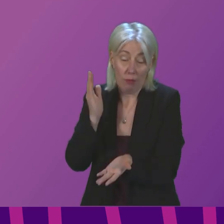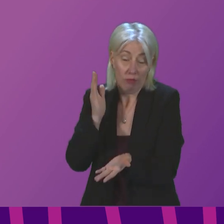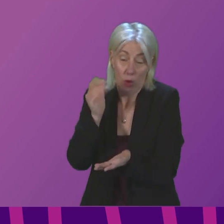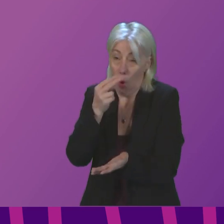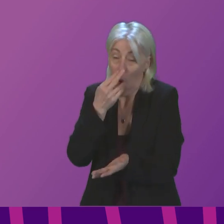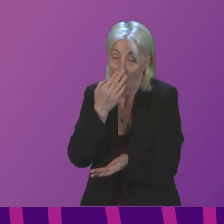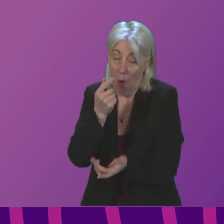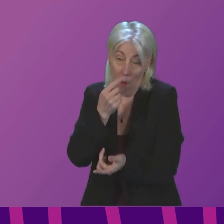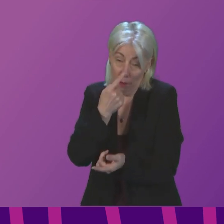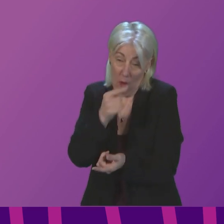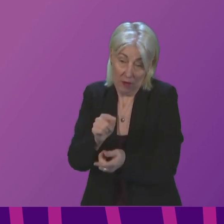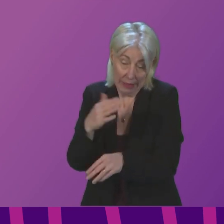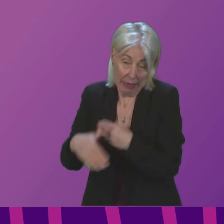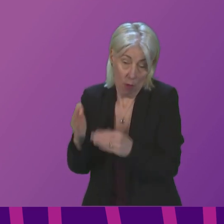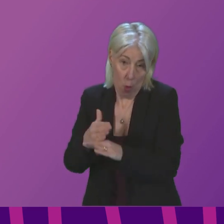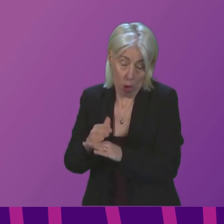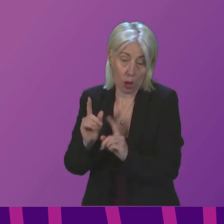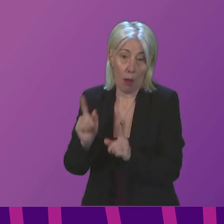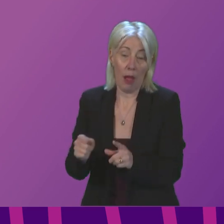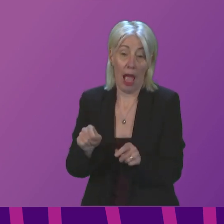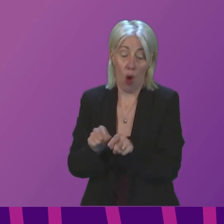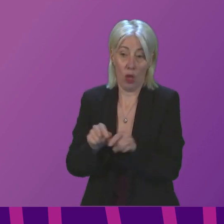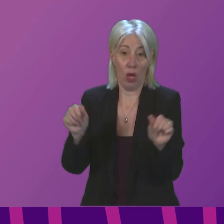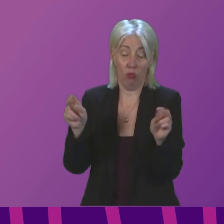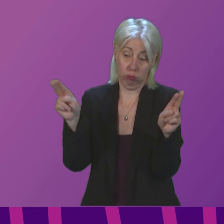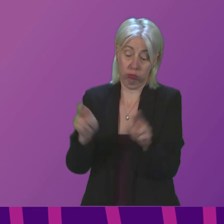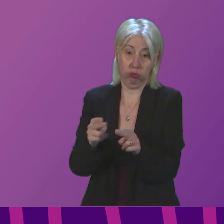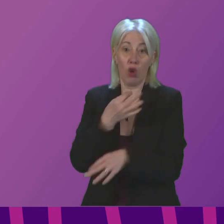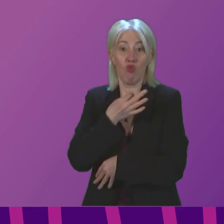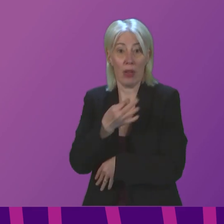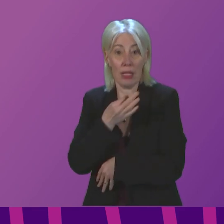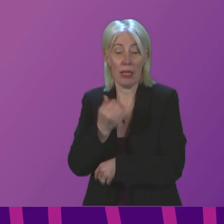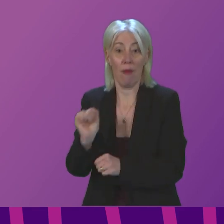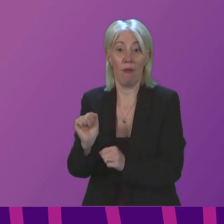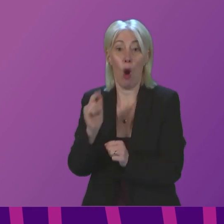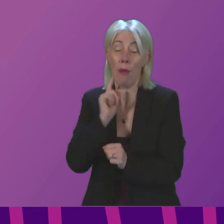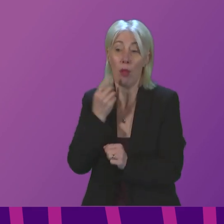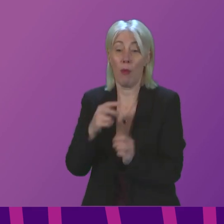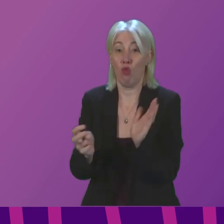public protection arrangements to minimise the risks that are posed by registered sex